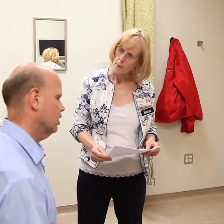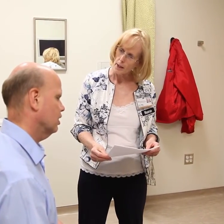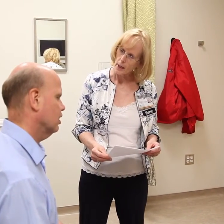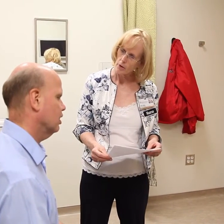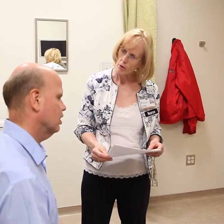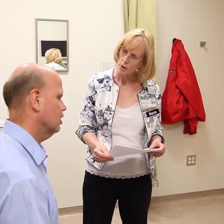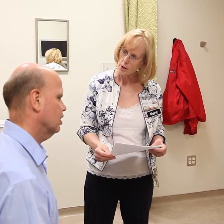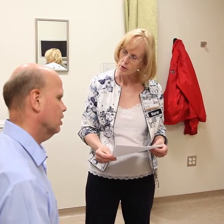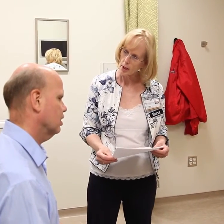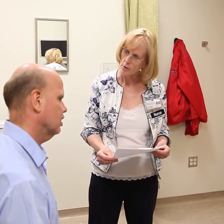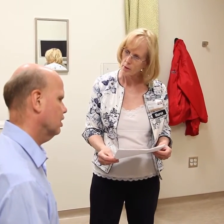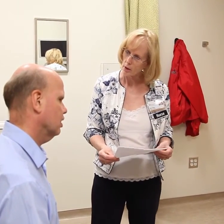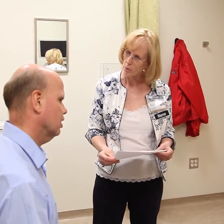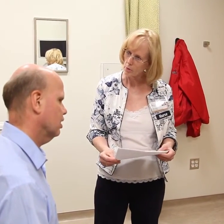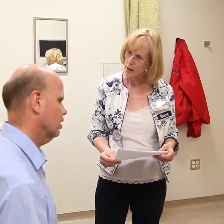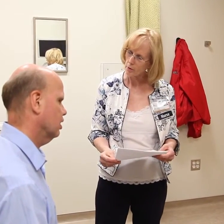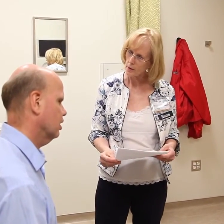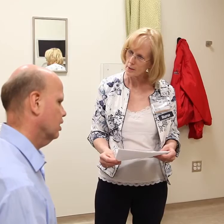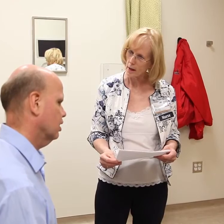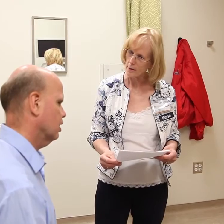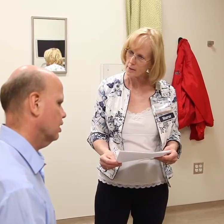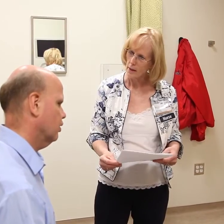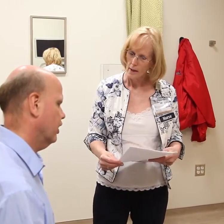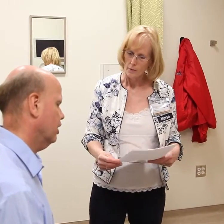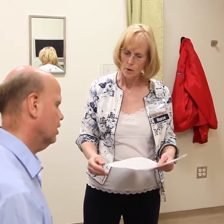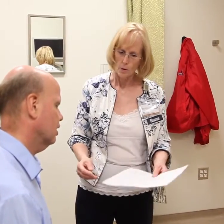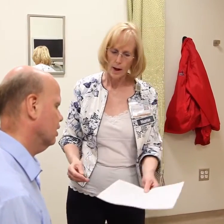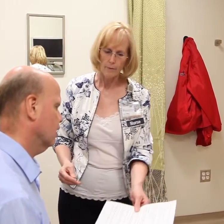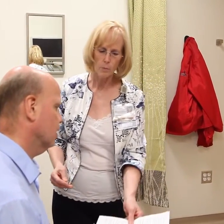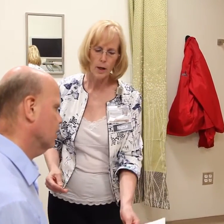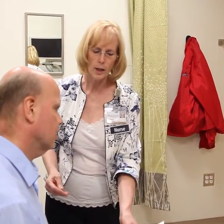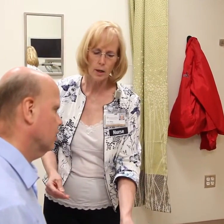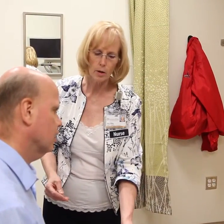the medications and changes that you and your doctor discussed. - Okay. So I have them right here